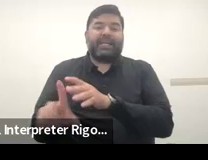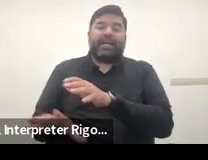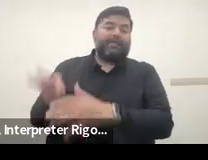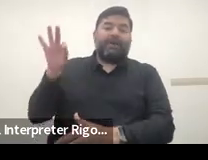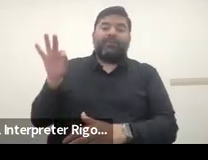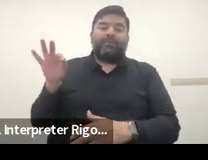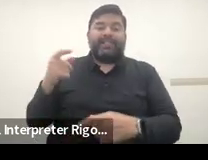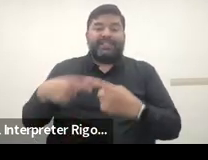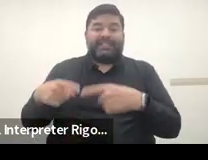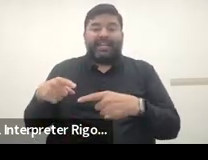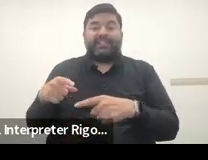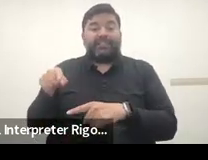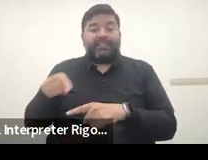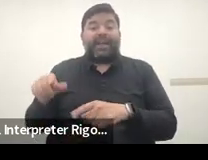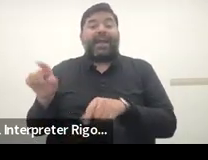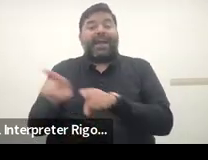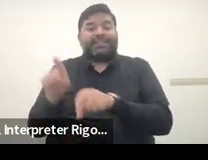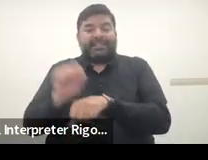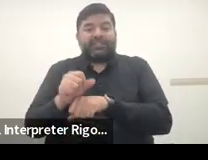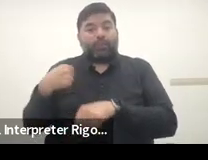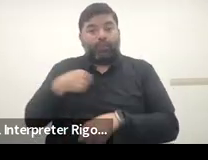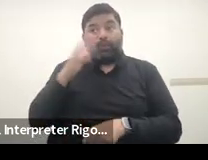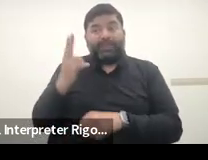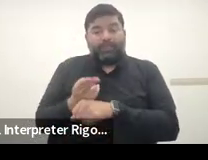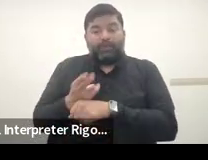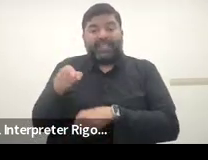and we're going to be using using this model later in the presentation. AUDIENCE MEMBER: So